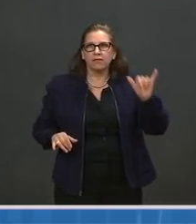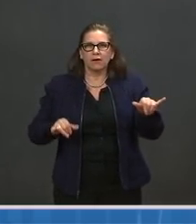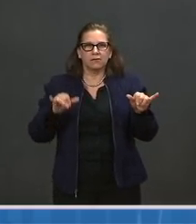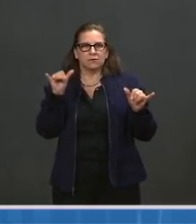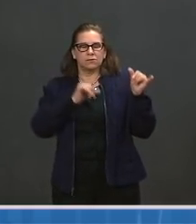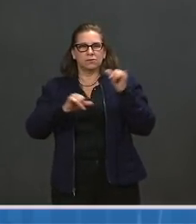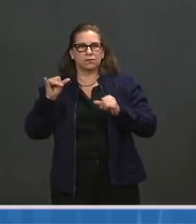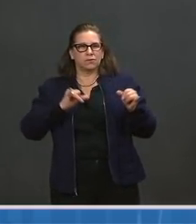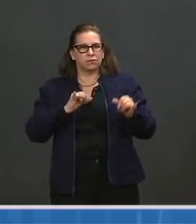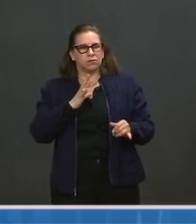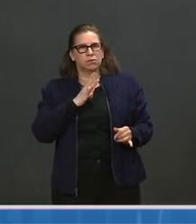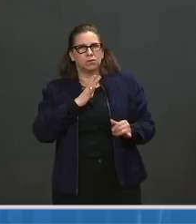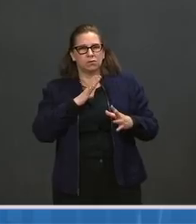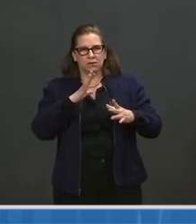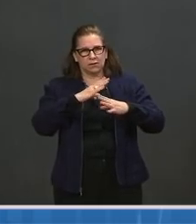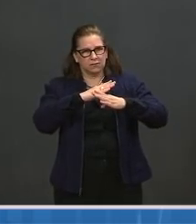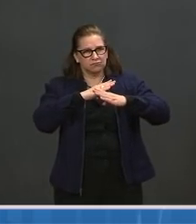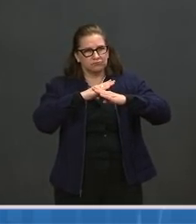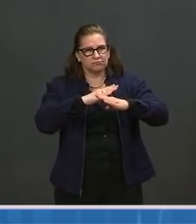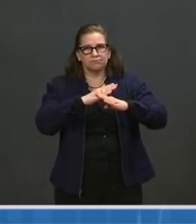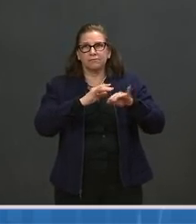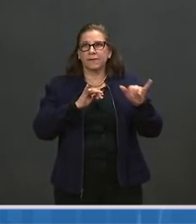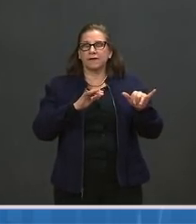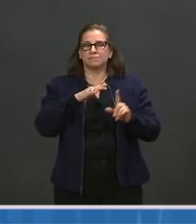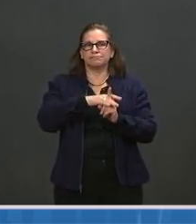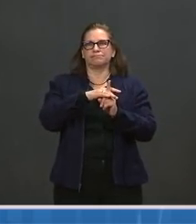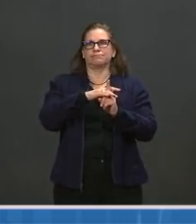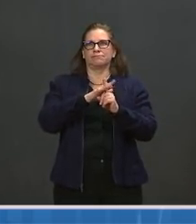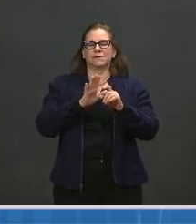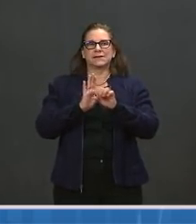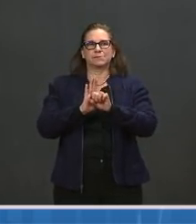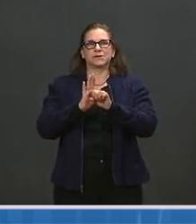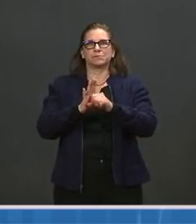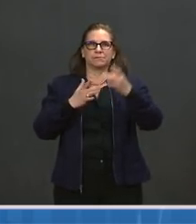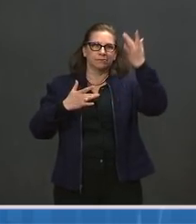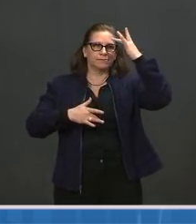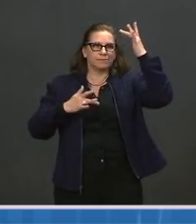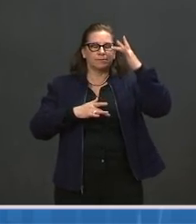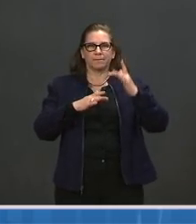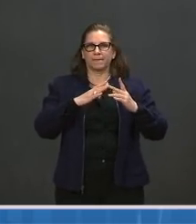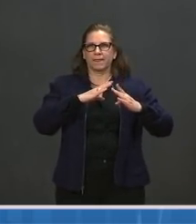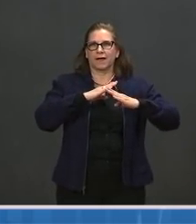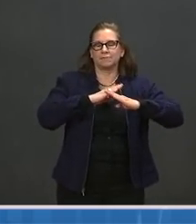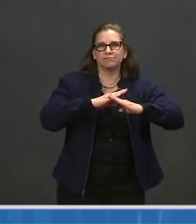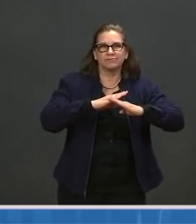importantly, with regard to severe or critical disease requiring hospitalization,